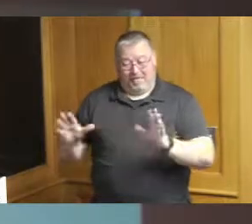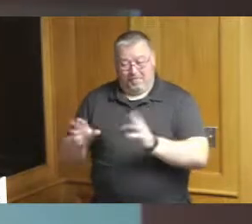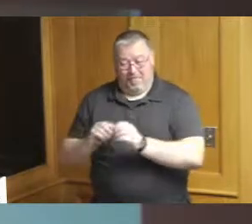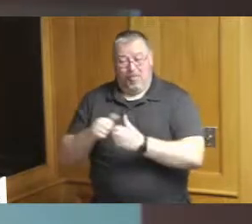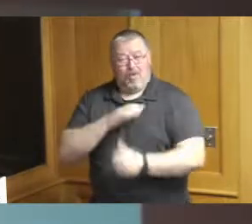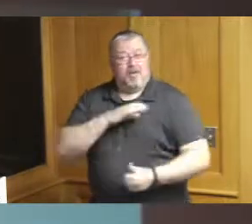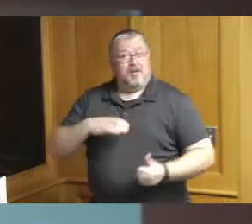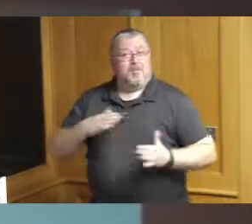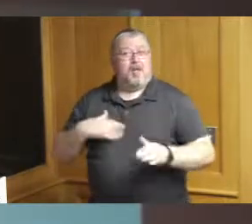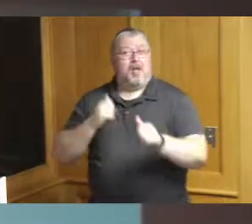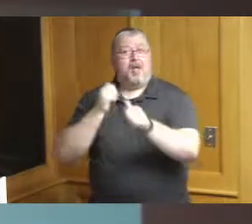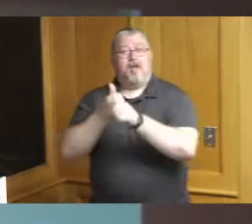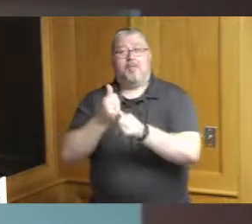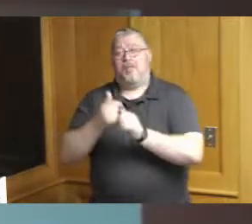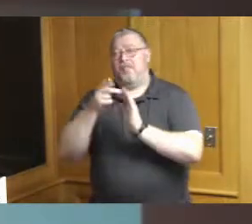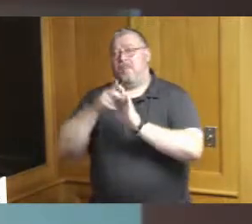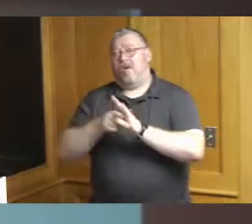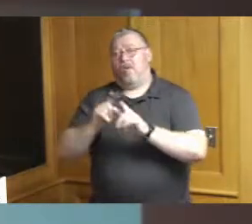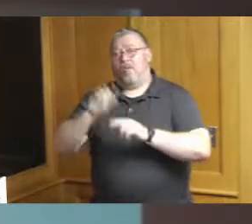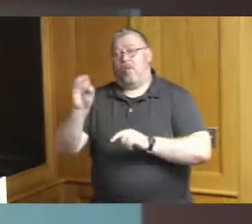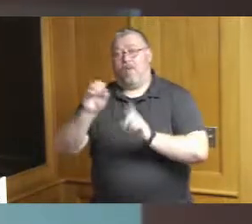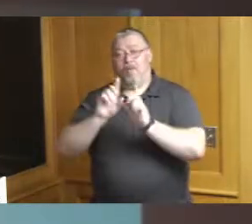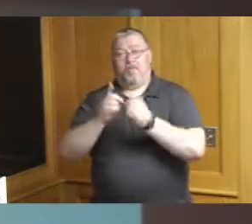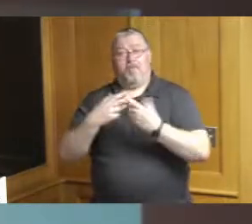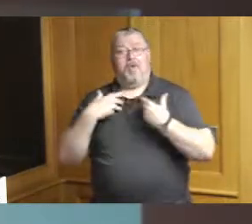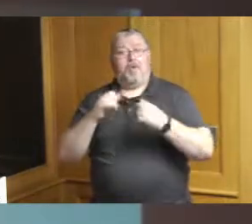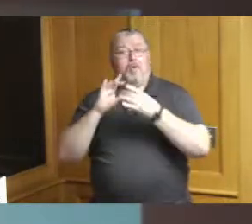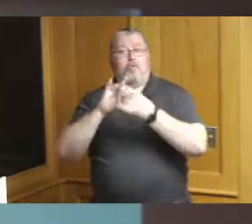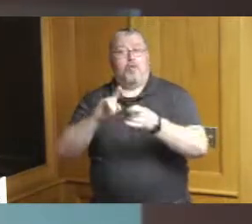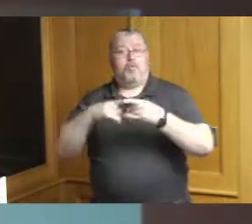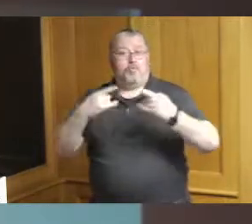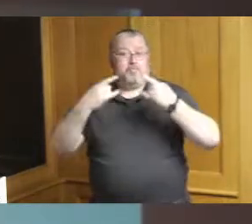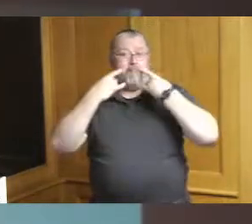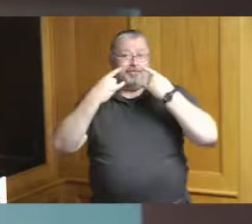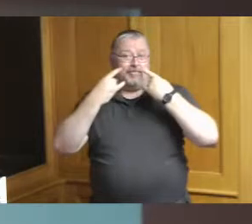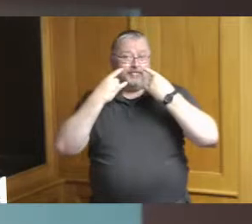updated guidance from the Ohio Department of Health with regards to masking and they actually